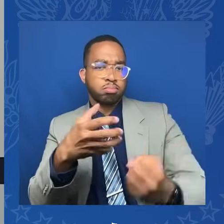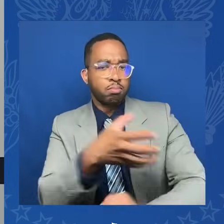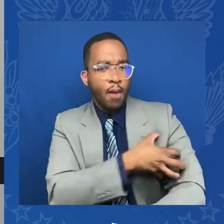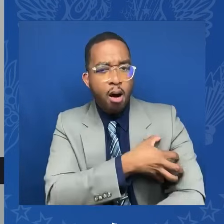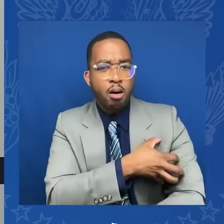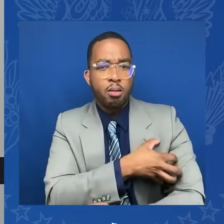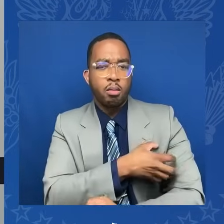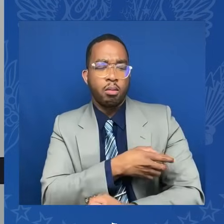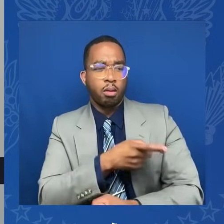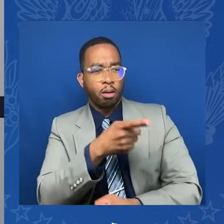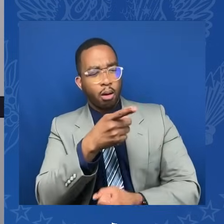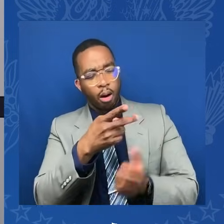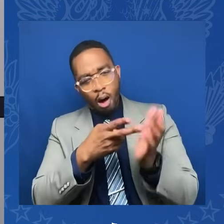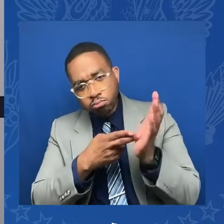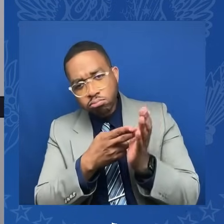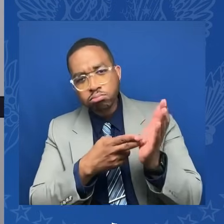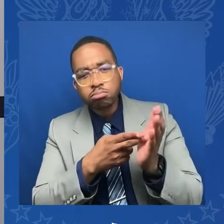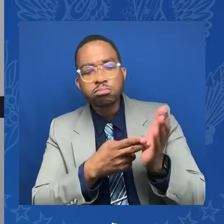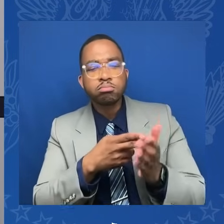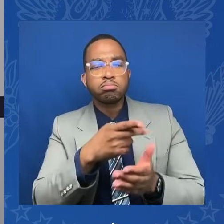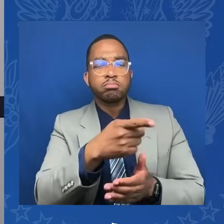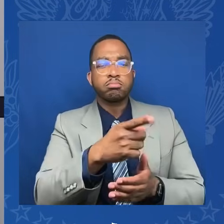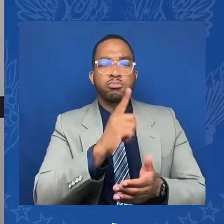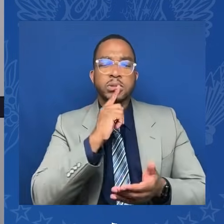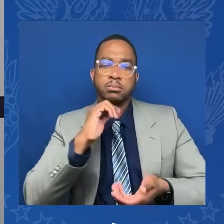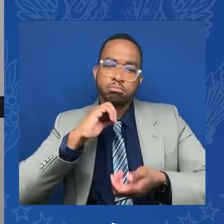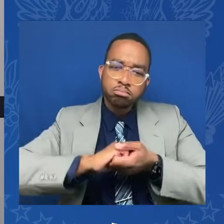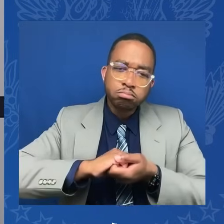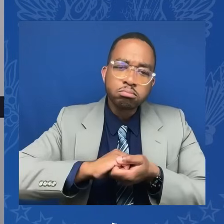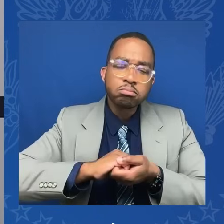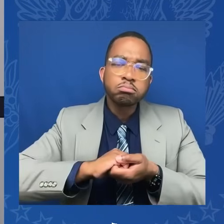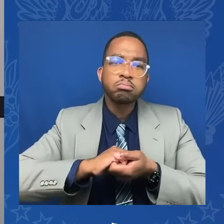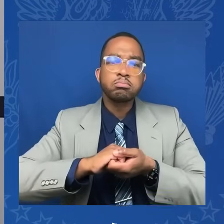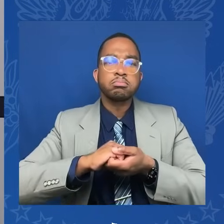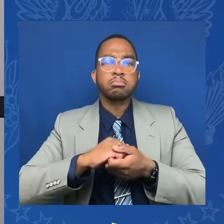and who wants to build on these agreements from the Ukraine to the Middle East,